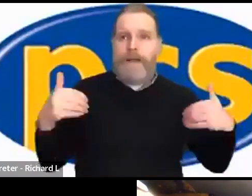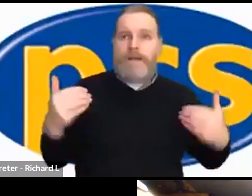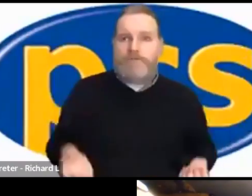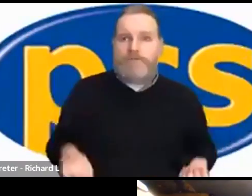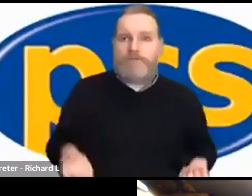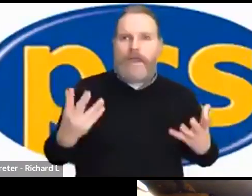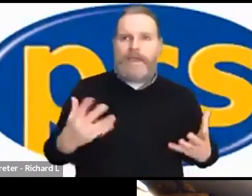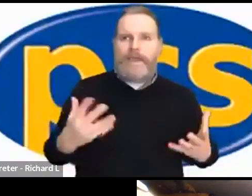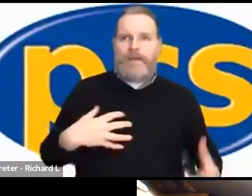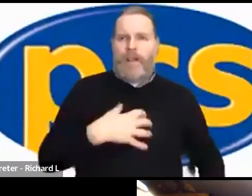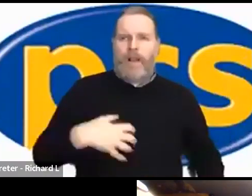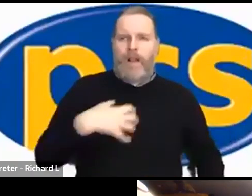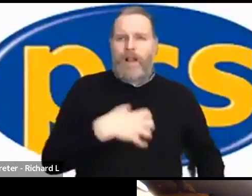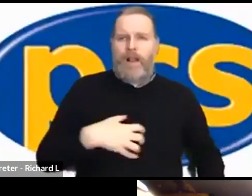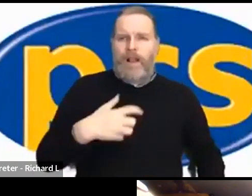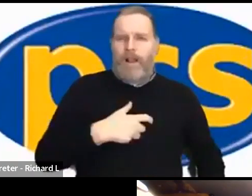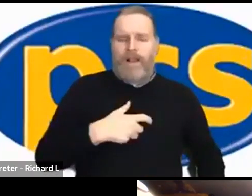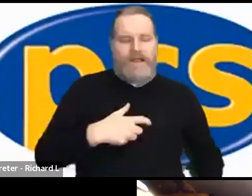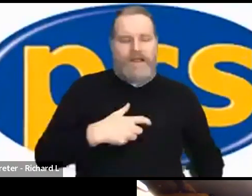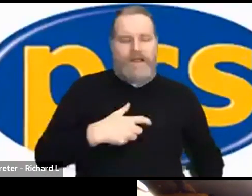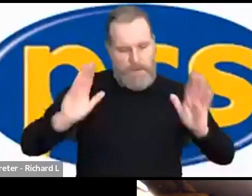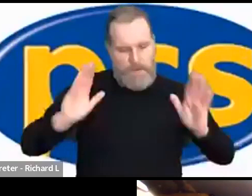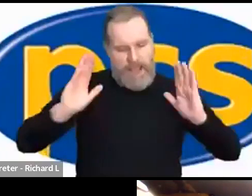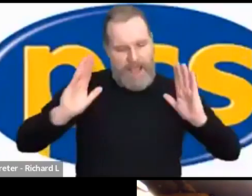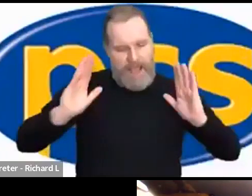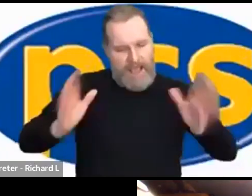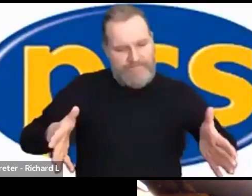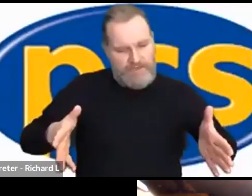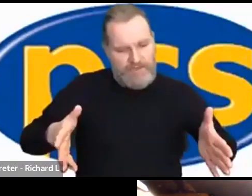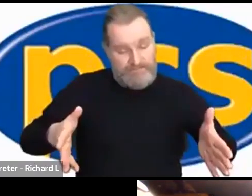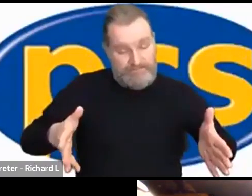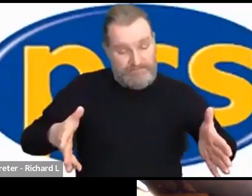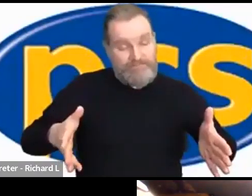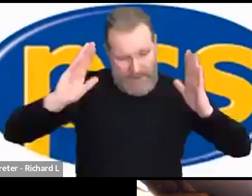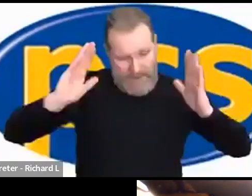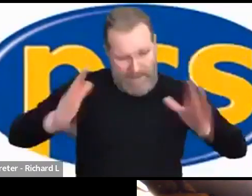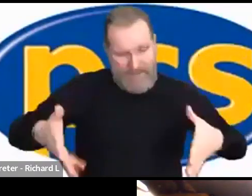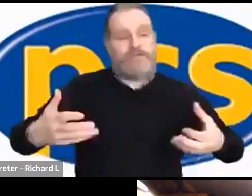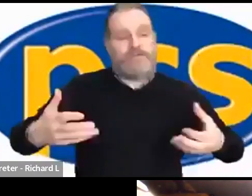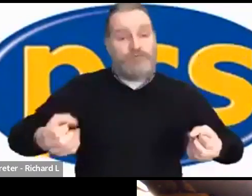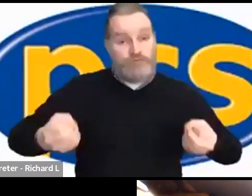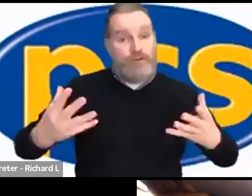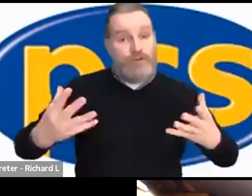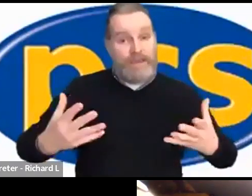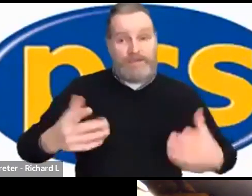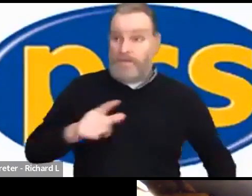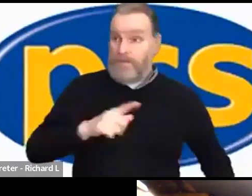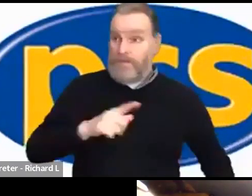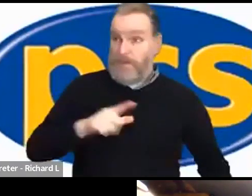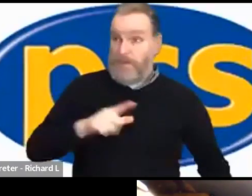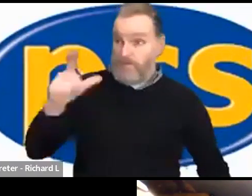scary But we knew there was a reason why we reason why we had to do reason why we had to do it, and Mark is eloquent ly ly expressed. Our